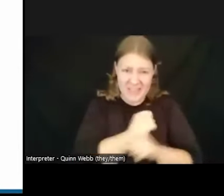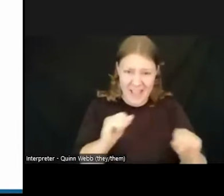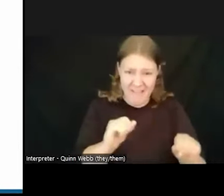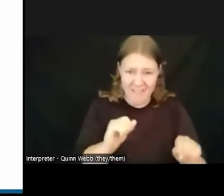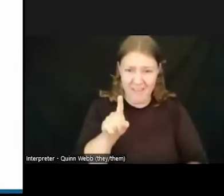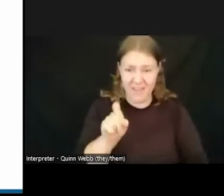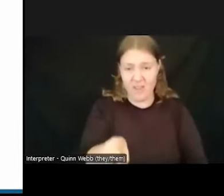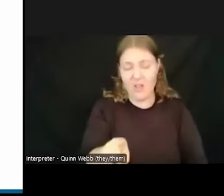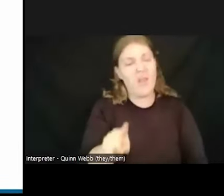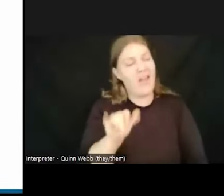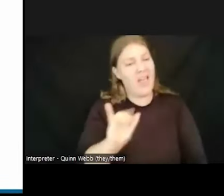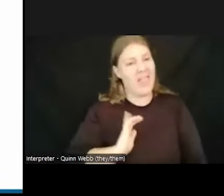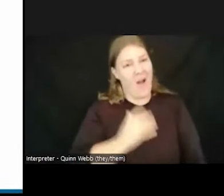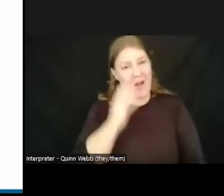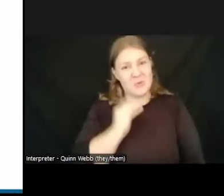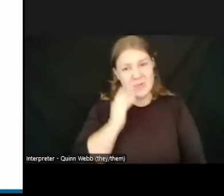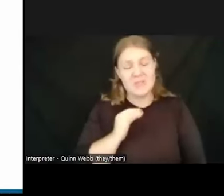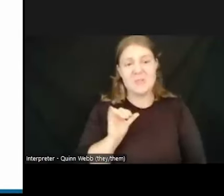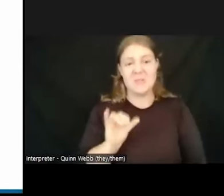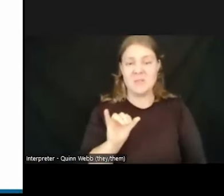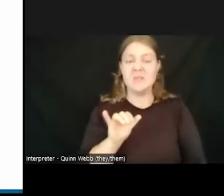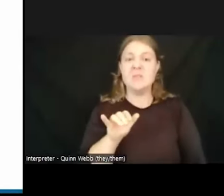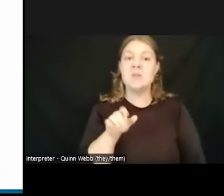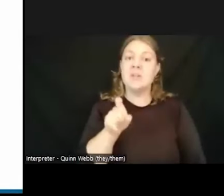so this is something that we want to make sure when we look at it and once again I like to